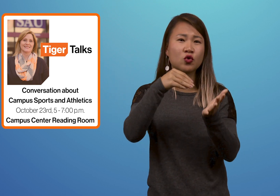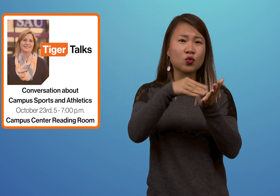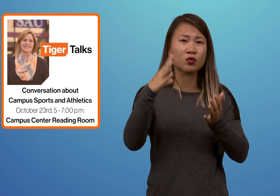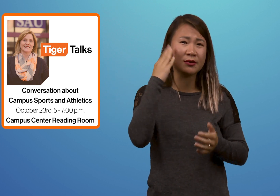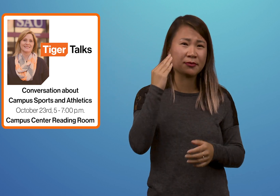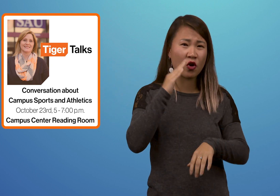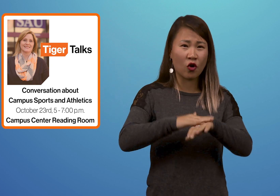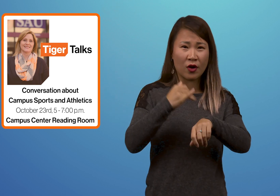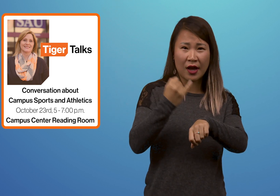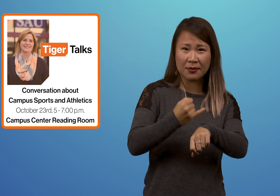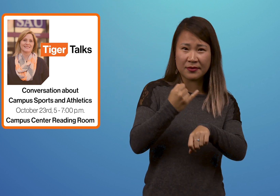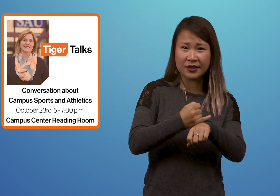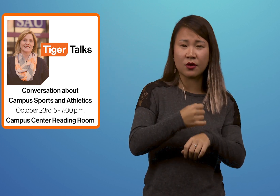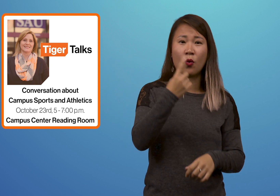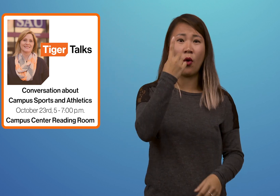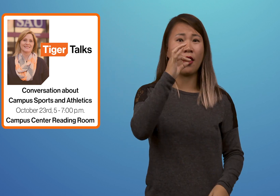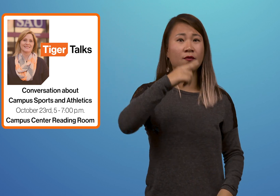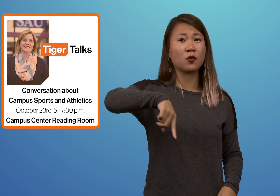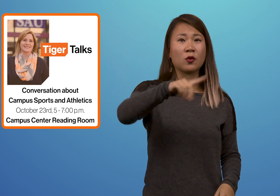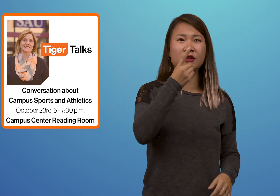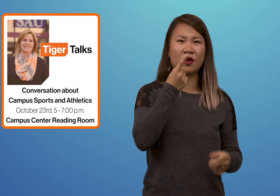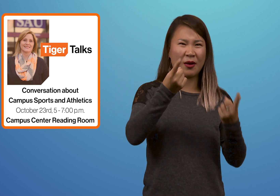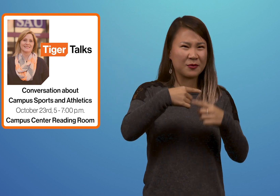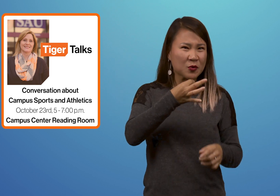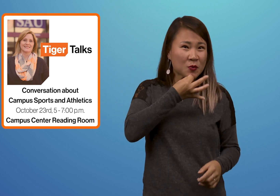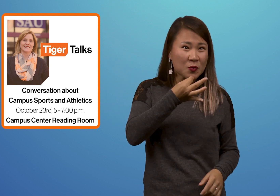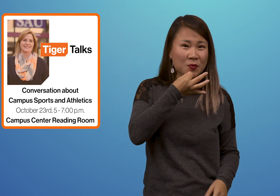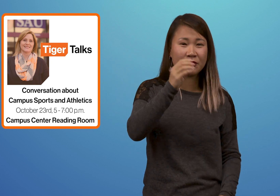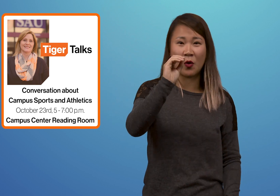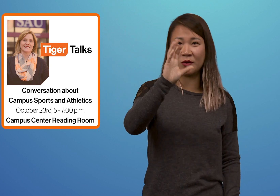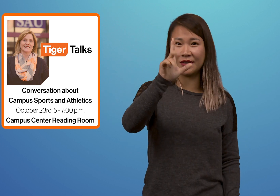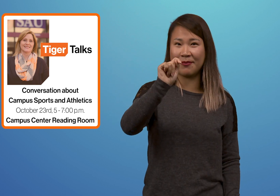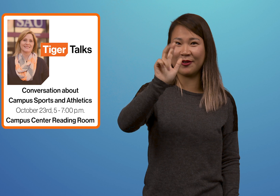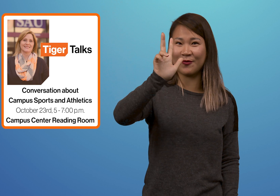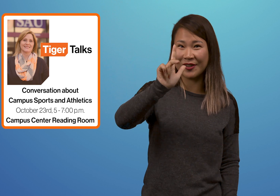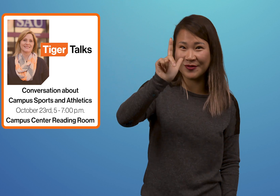to improve the student experience on campus. One of those dinners is coming up soon!